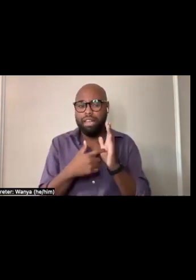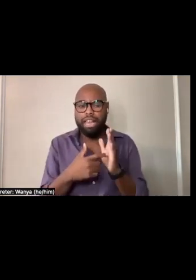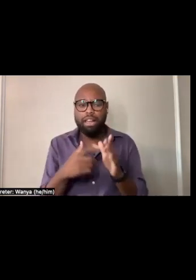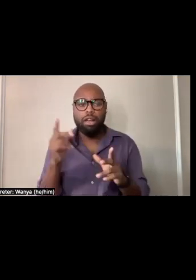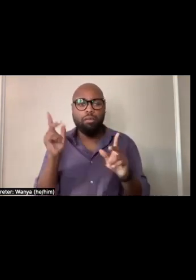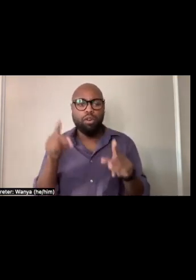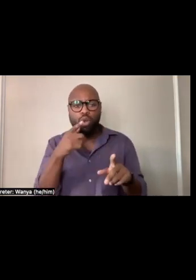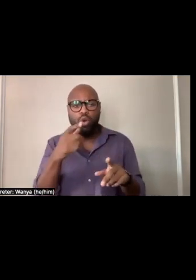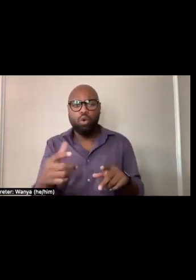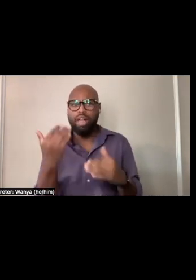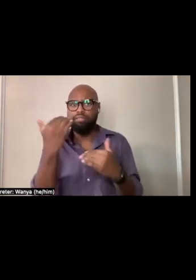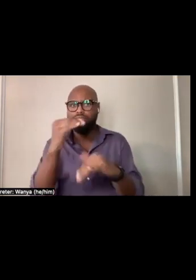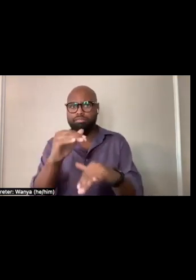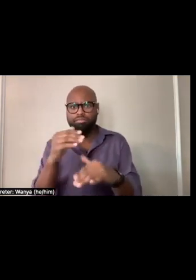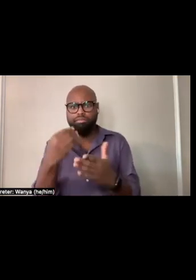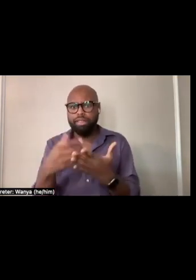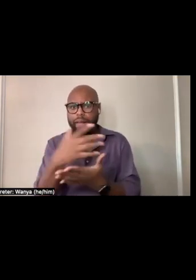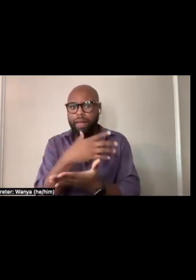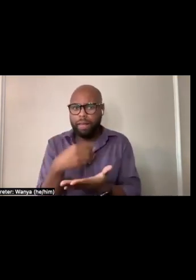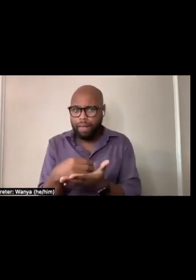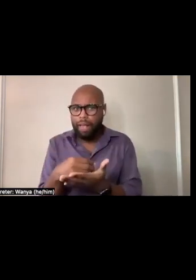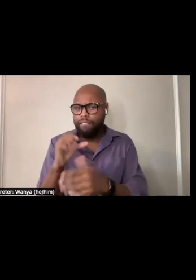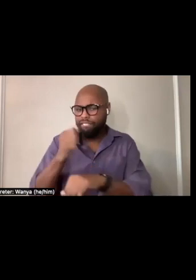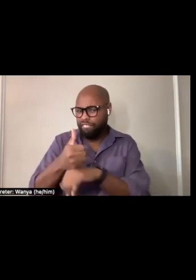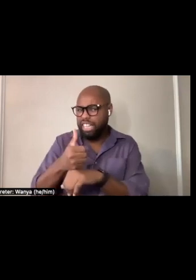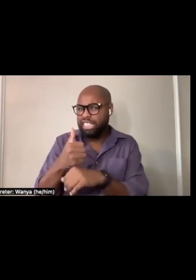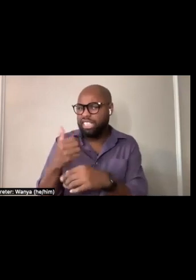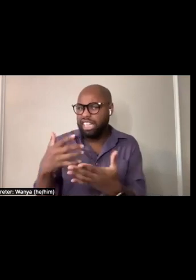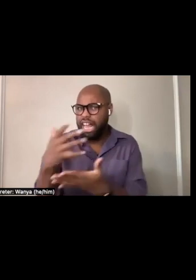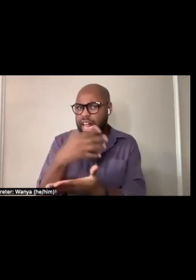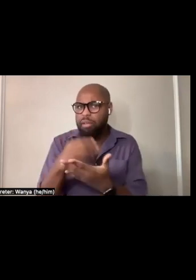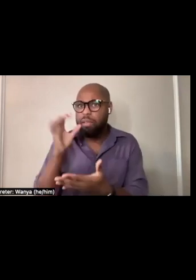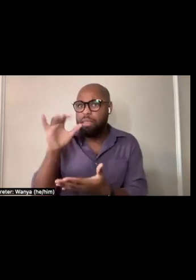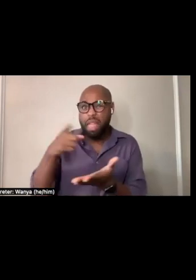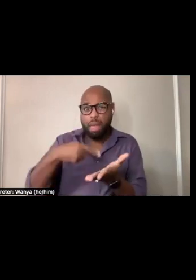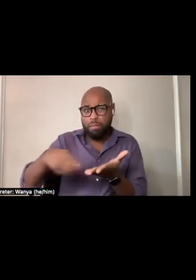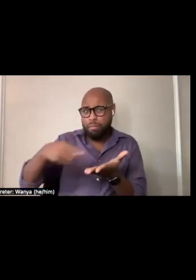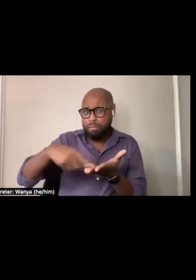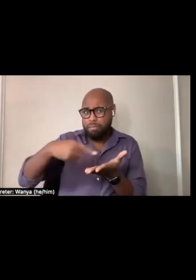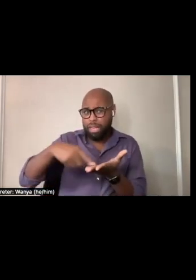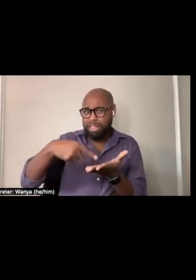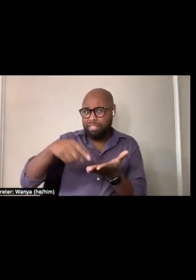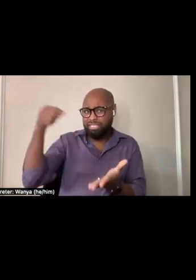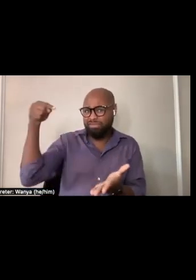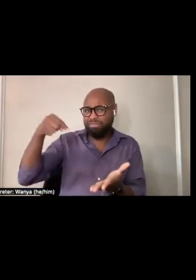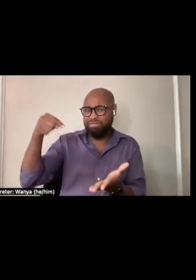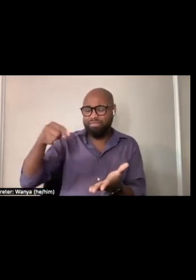that payment is really only will only cover about half